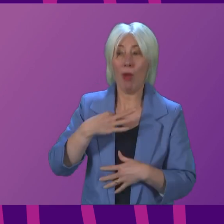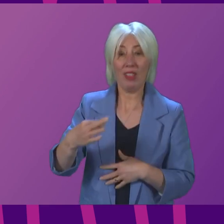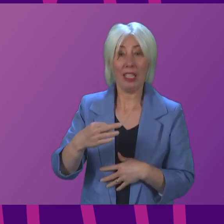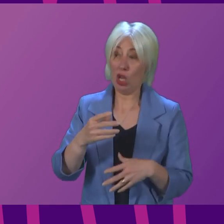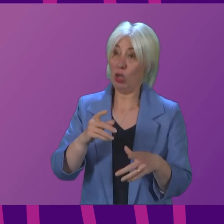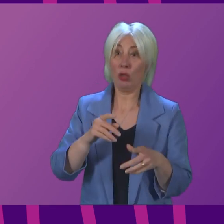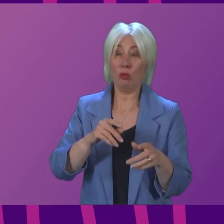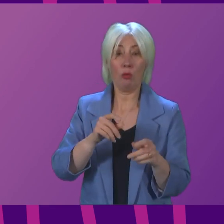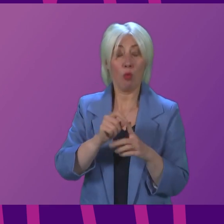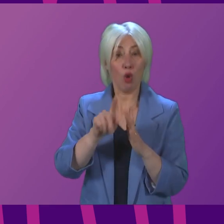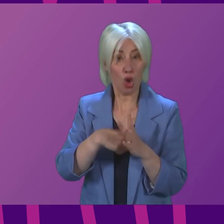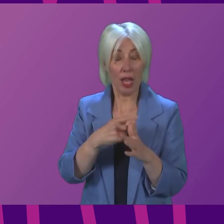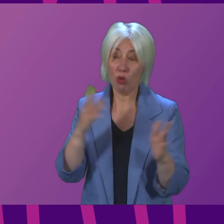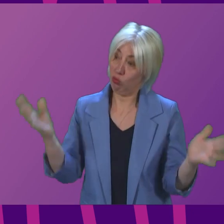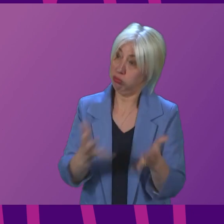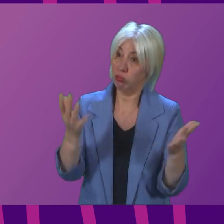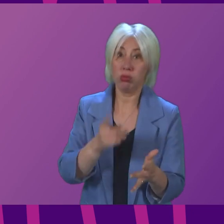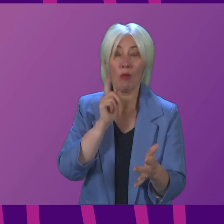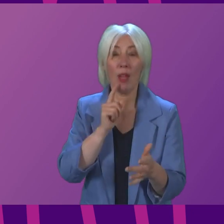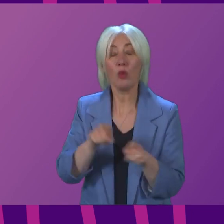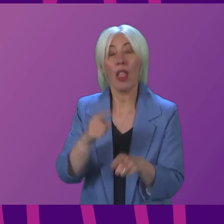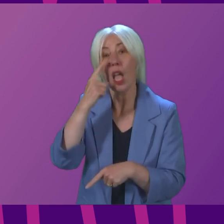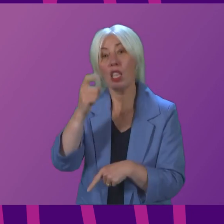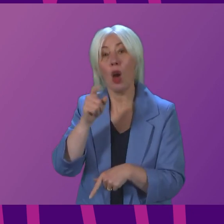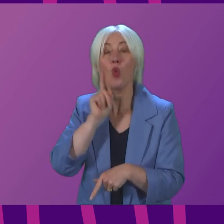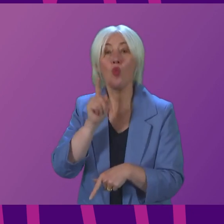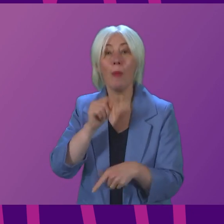their diversity, and the young women lead programme and Elect Her, which empower women